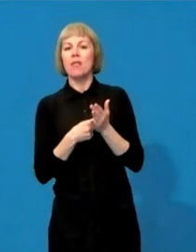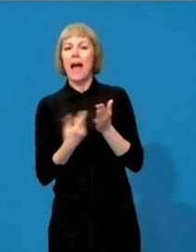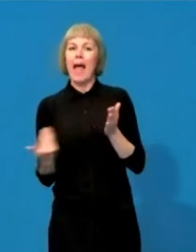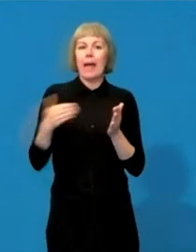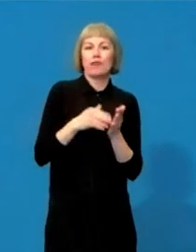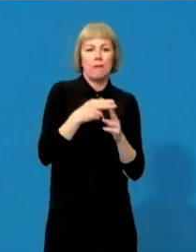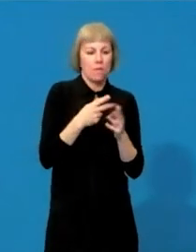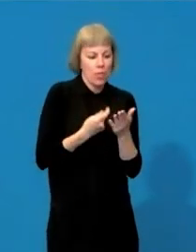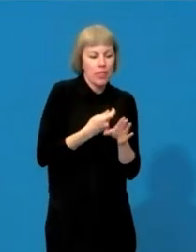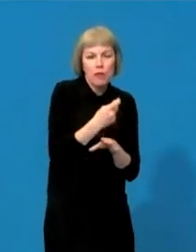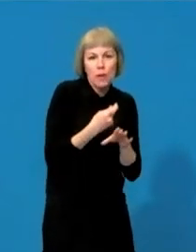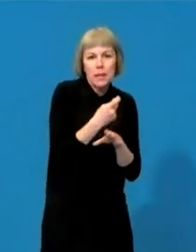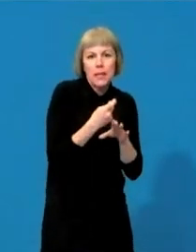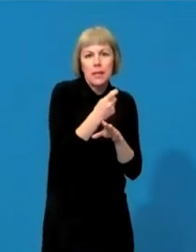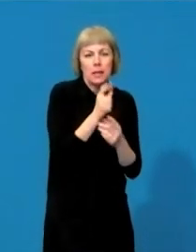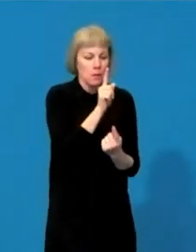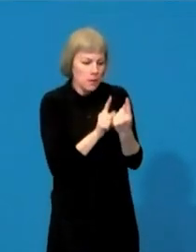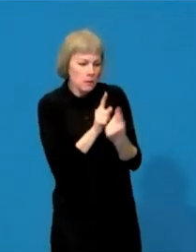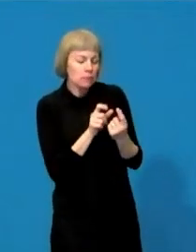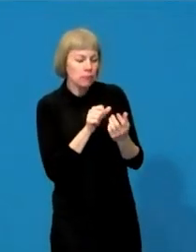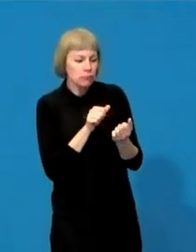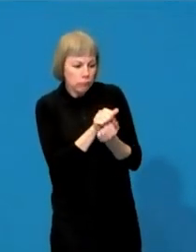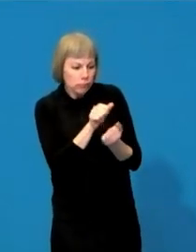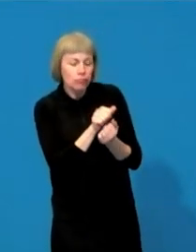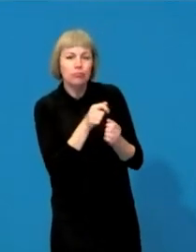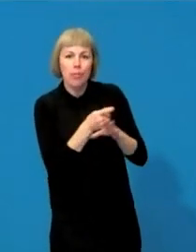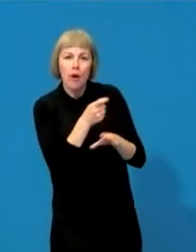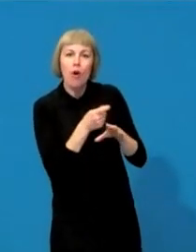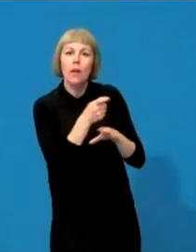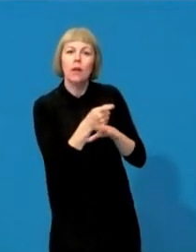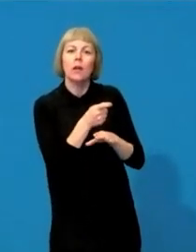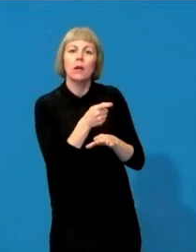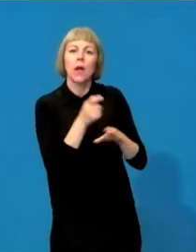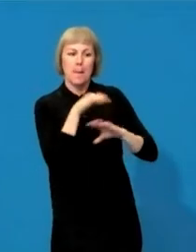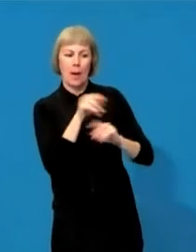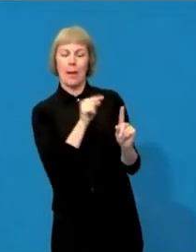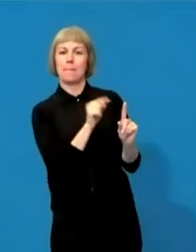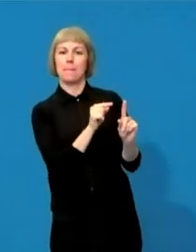I said earlier, it's about him and - like, if I got - if I don't have respite and he